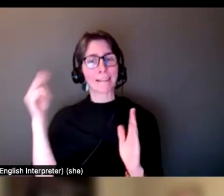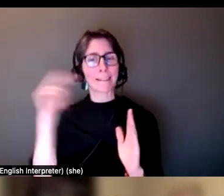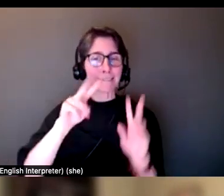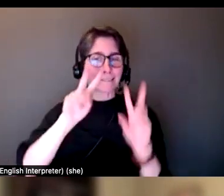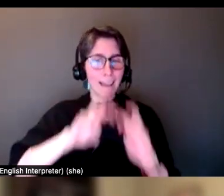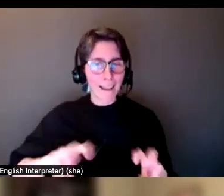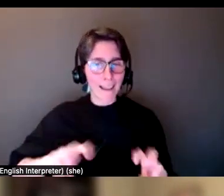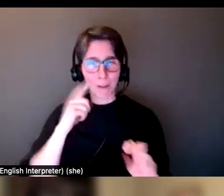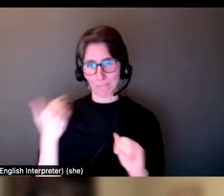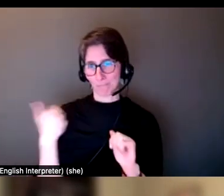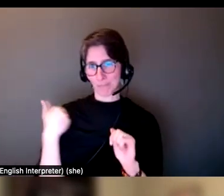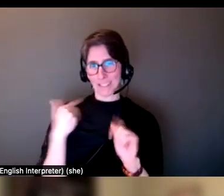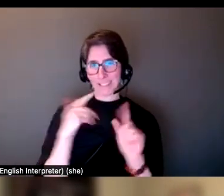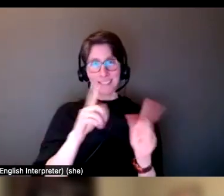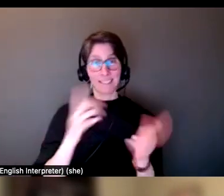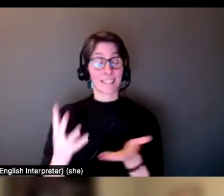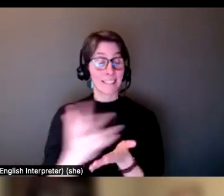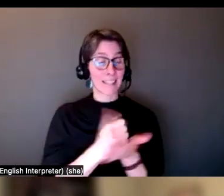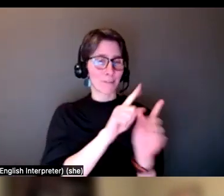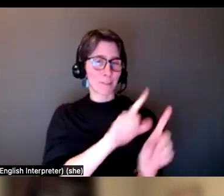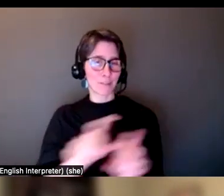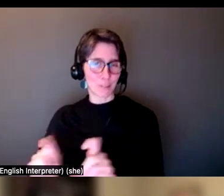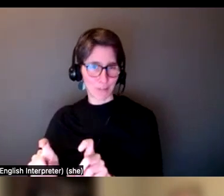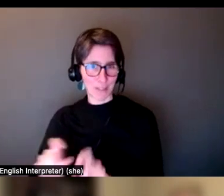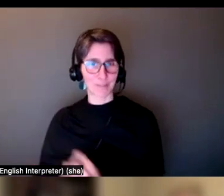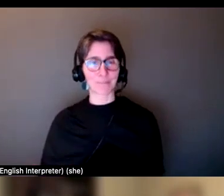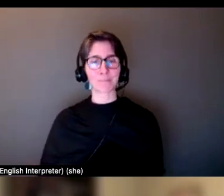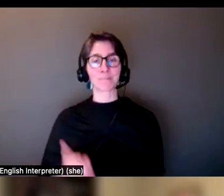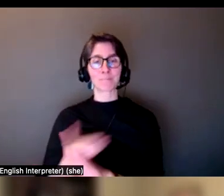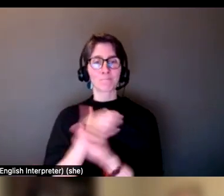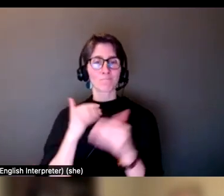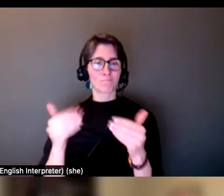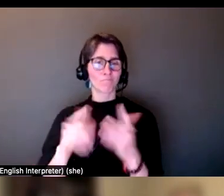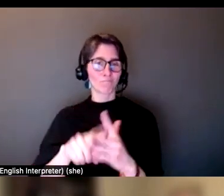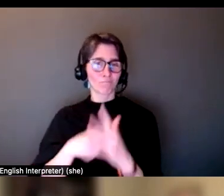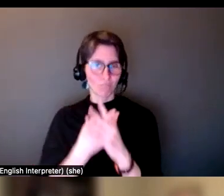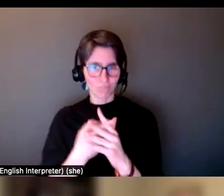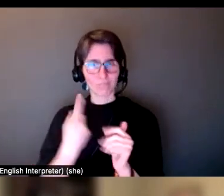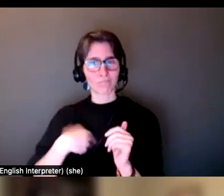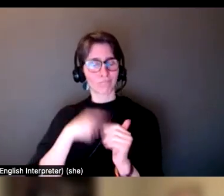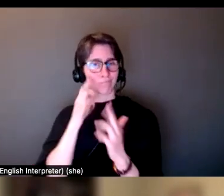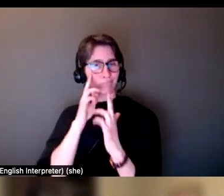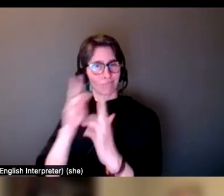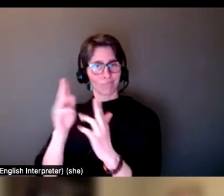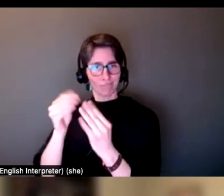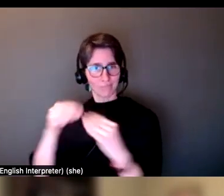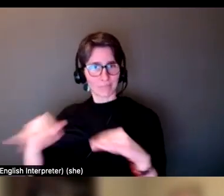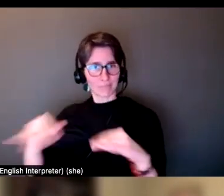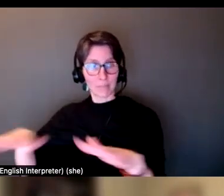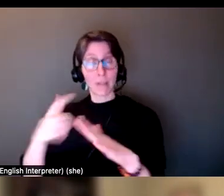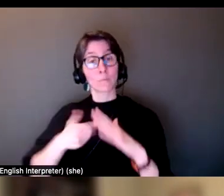Before we get started, BookNet Canada acknowledges that its operations are